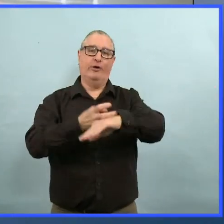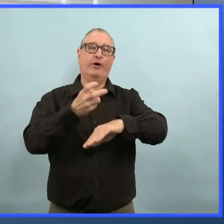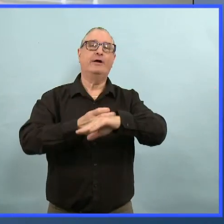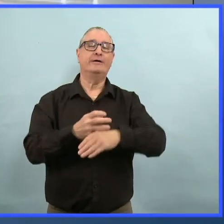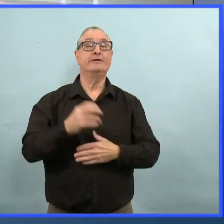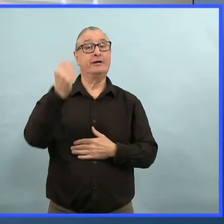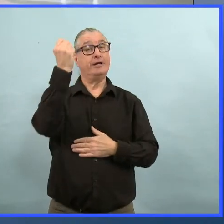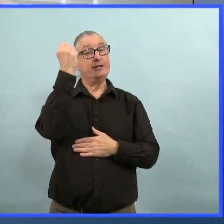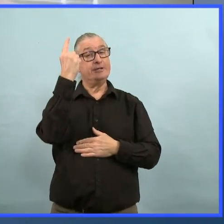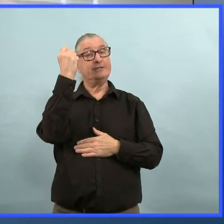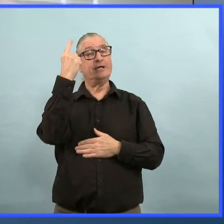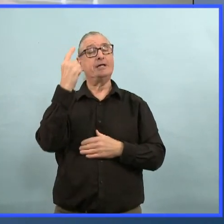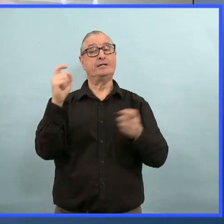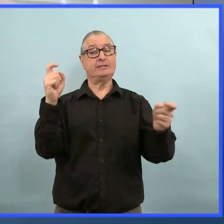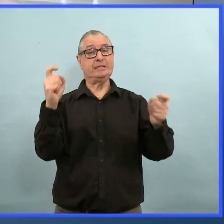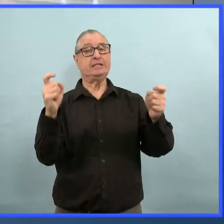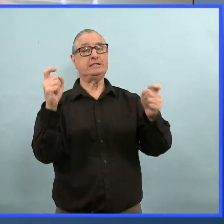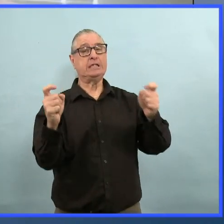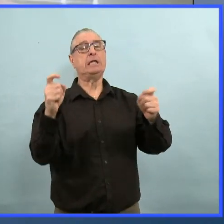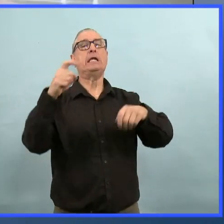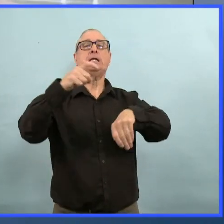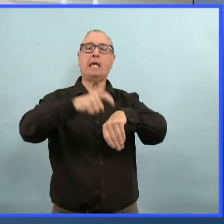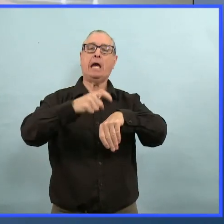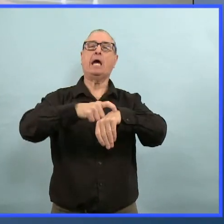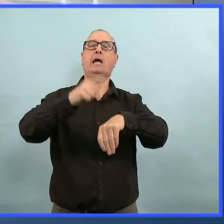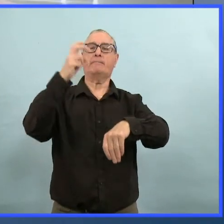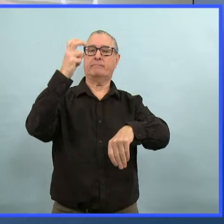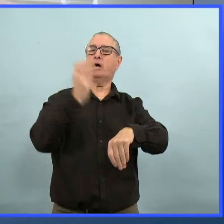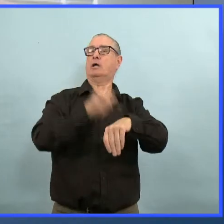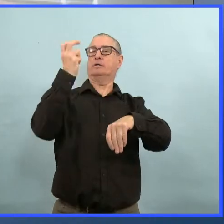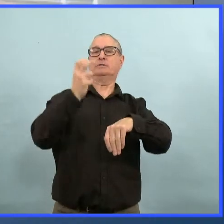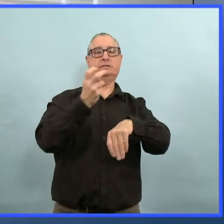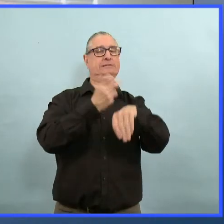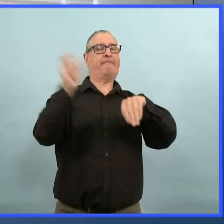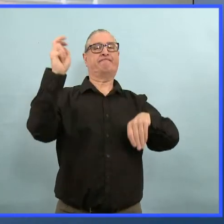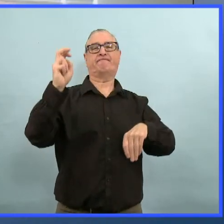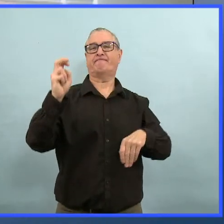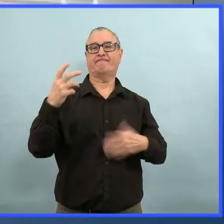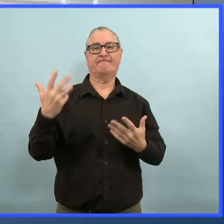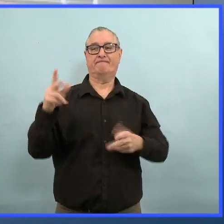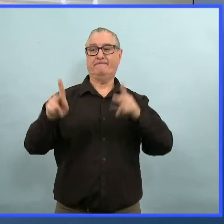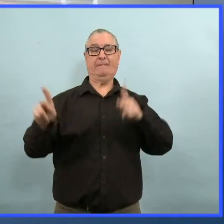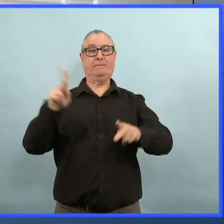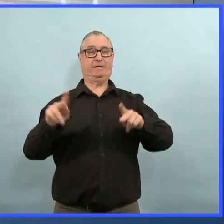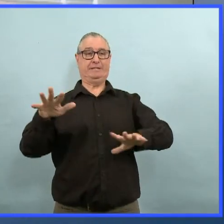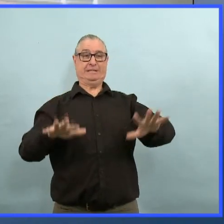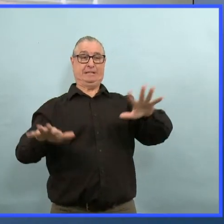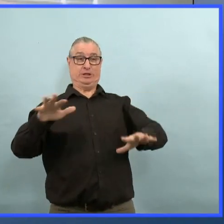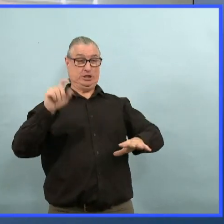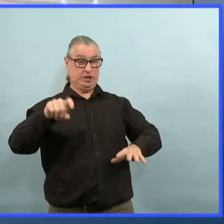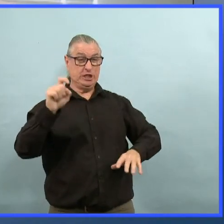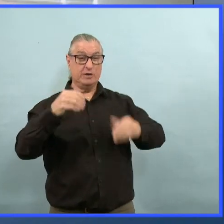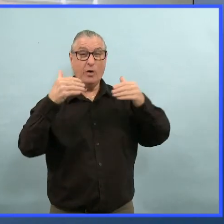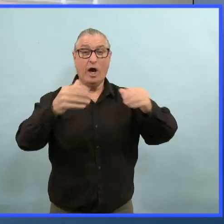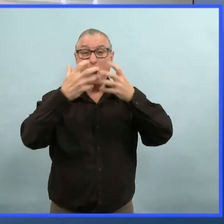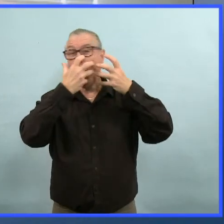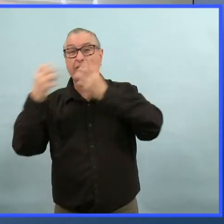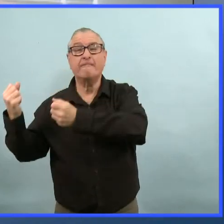health restrictions that have been in place for for very long but again remind manitobans to to